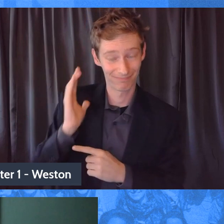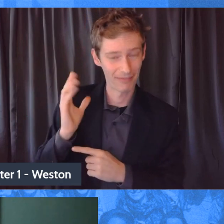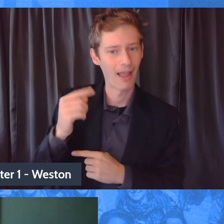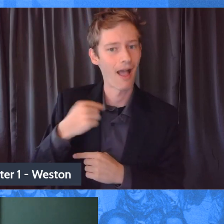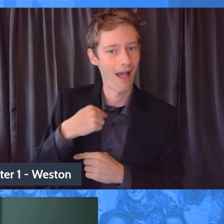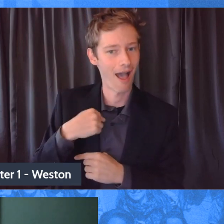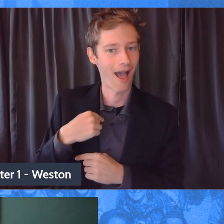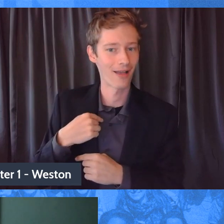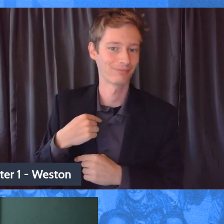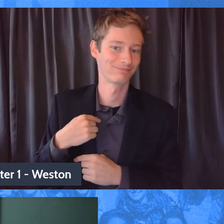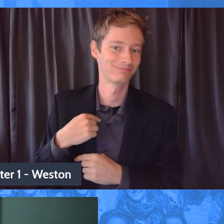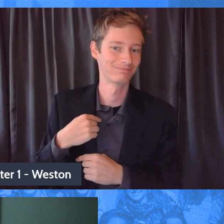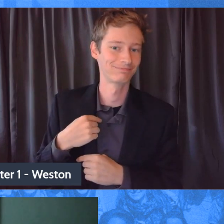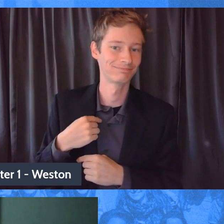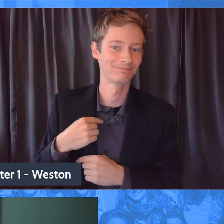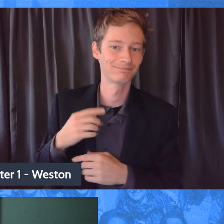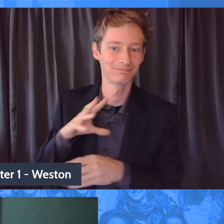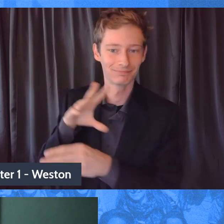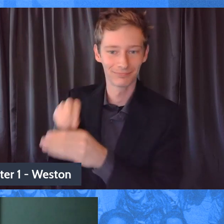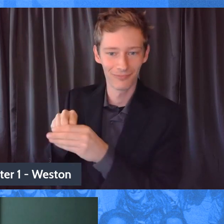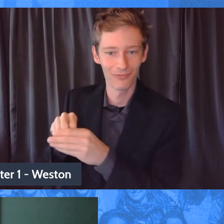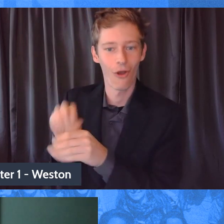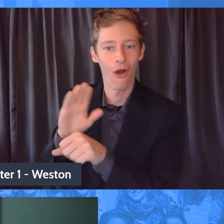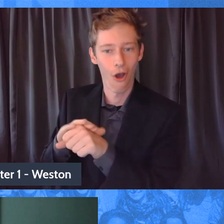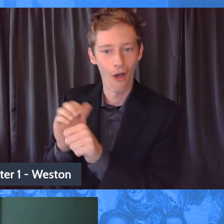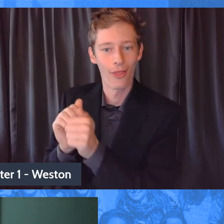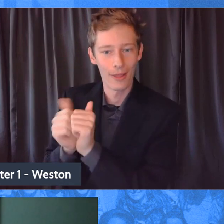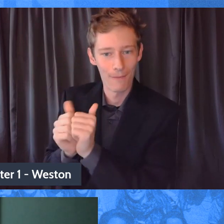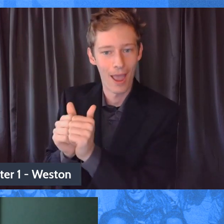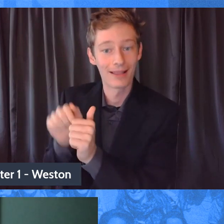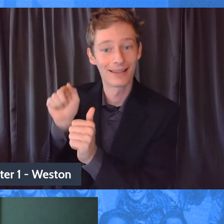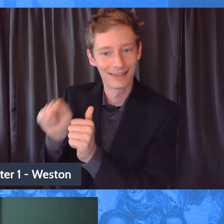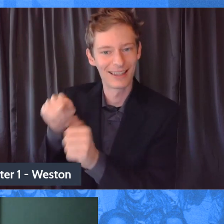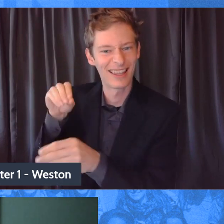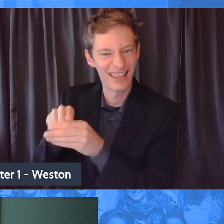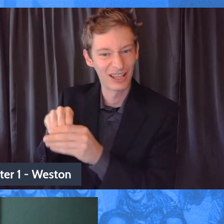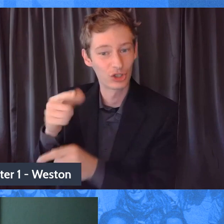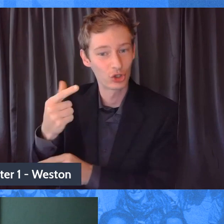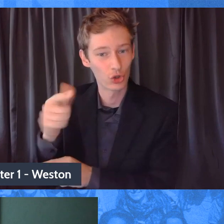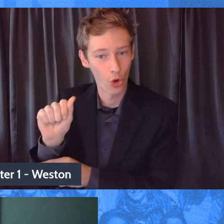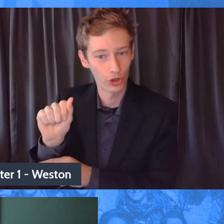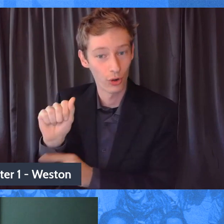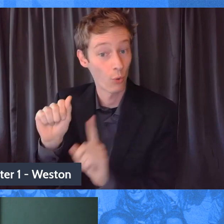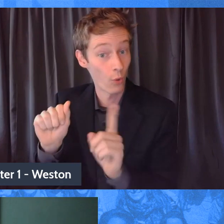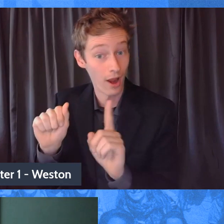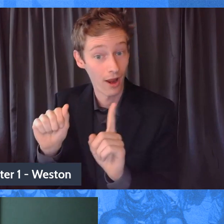with Aimee in Georgia, for our friend Stacey Abrams. And let's just say,